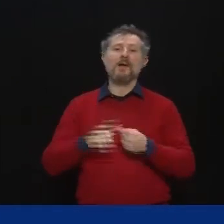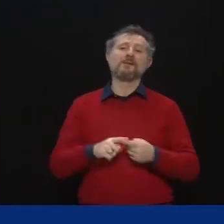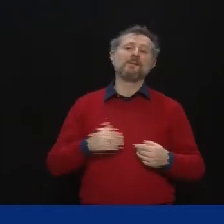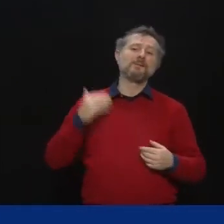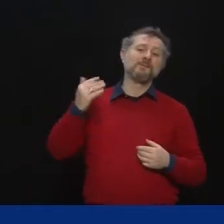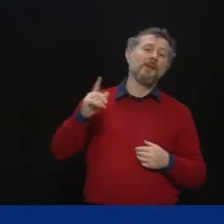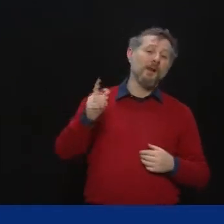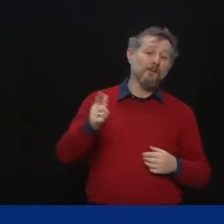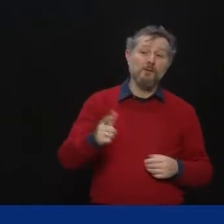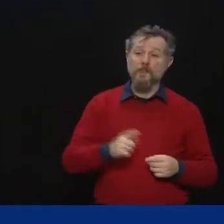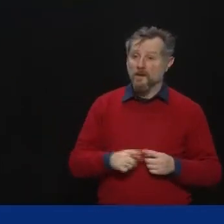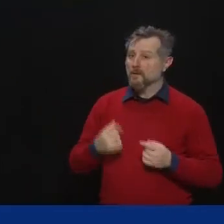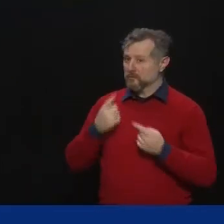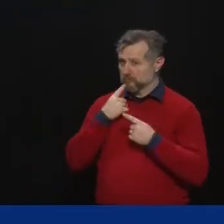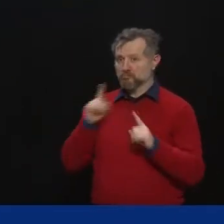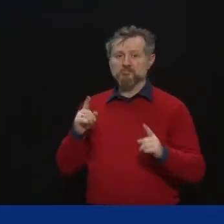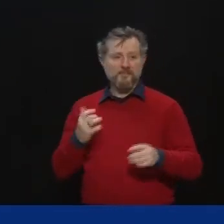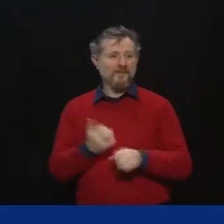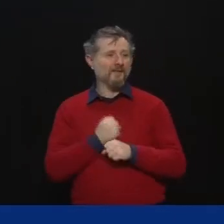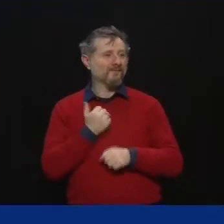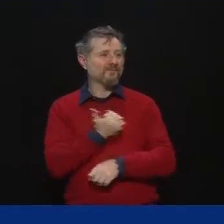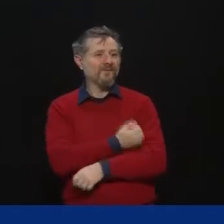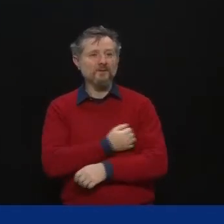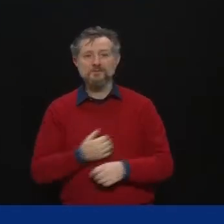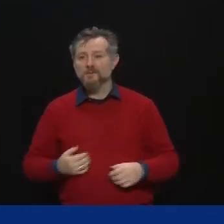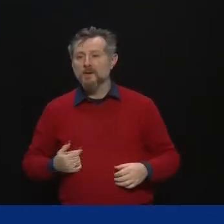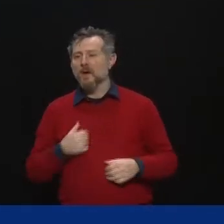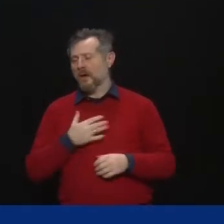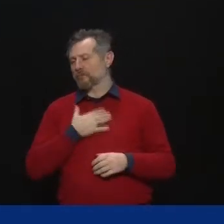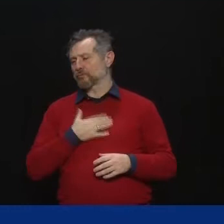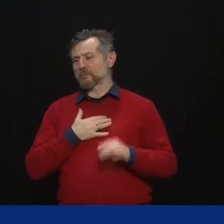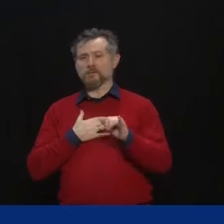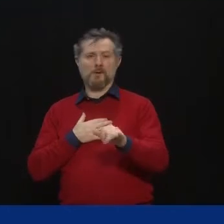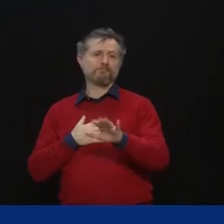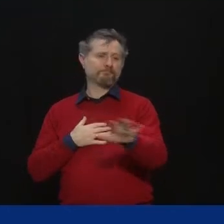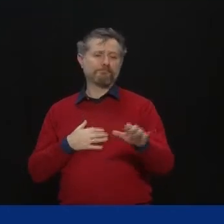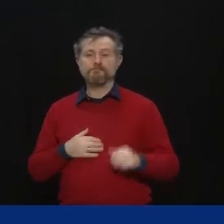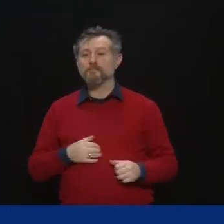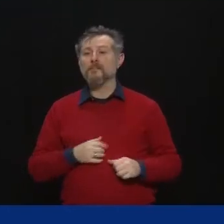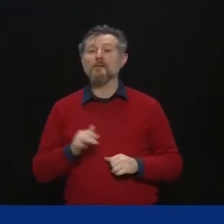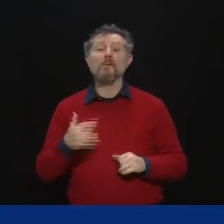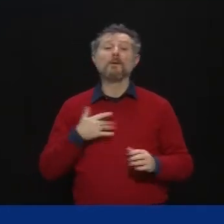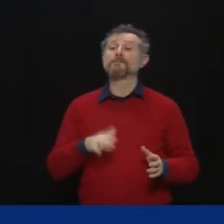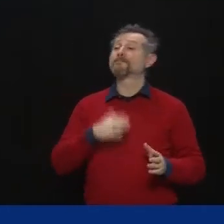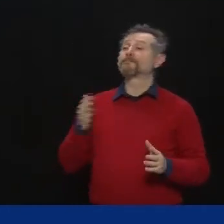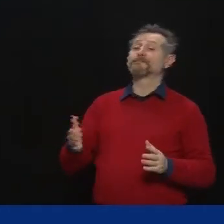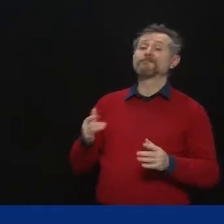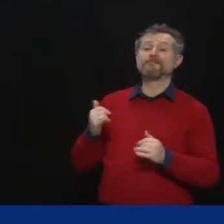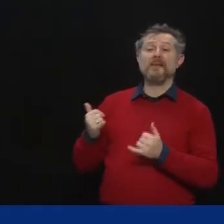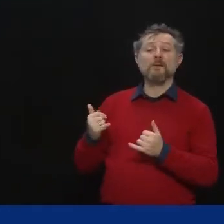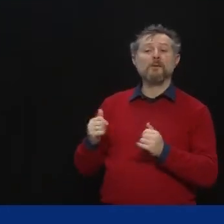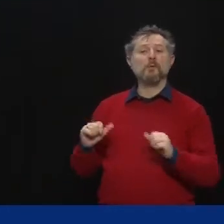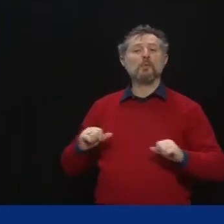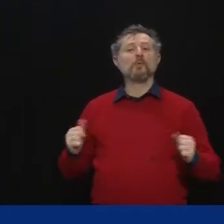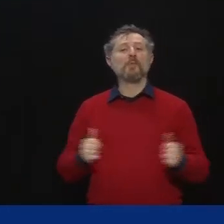CONTINUE TO MOVE UP. BUT IT'S NOT GOING TO BE A HUGE JUMP BECAUSE WE HAVE A LOT OF PEOPLE WHO WON'T BE ELIGIBLE FOR A NUMBER OF MONTHS BUT AT LEAST THEY GOT THE VACCINATION AND